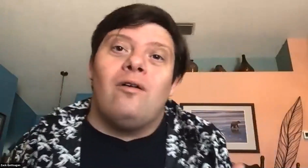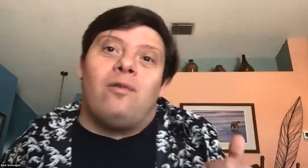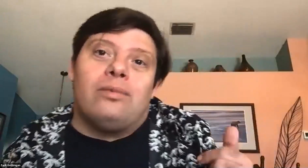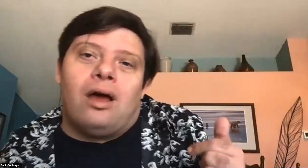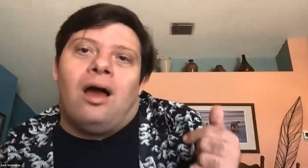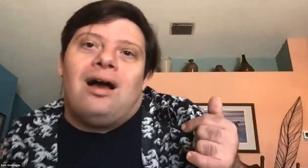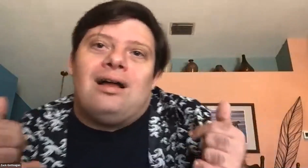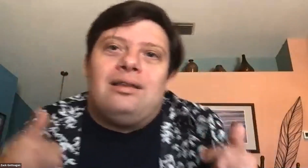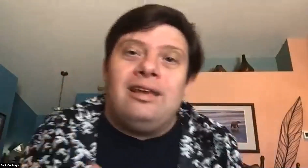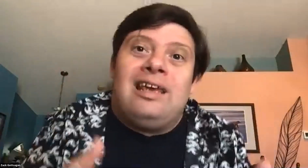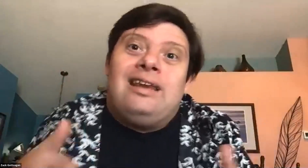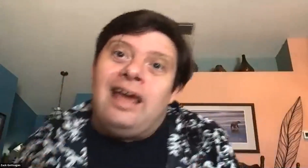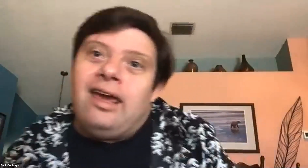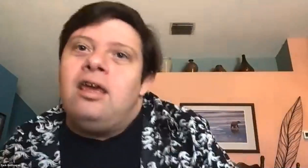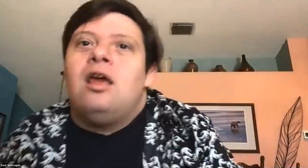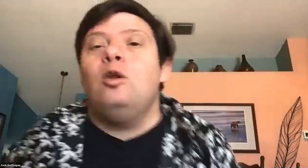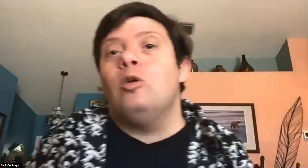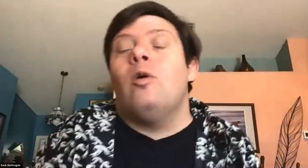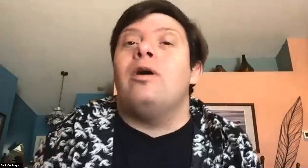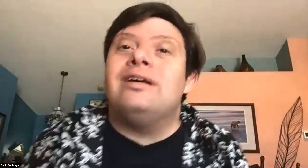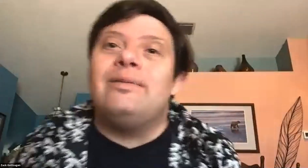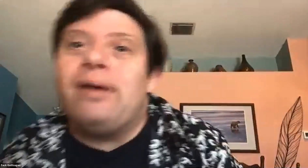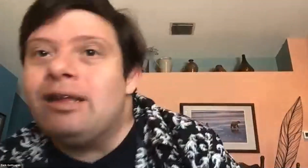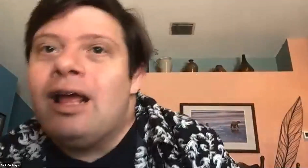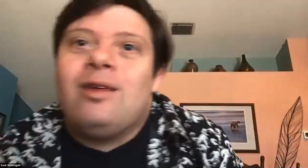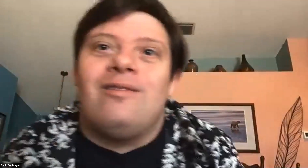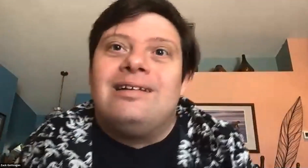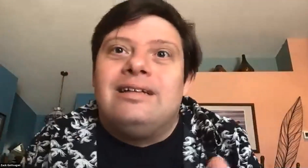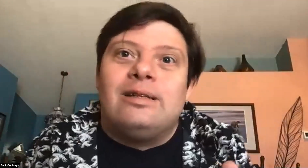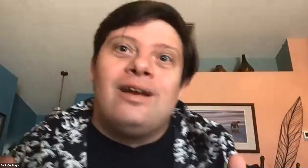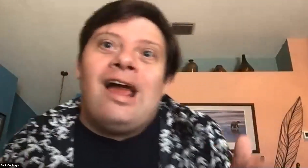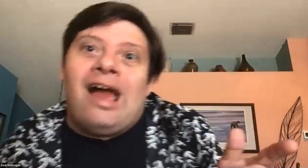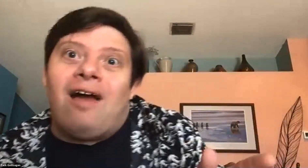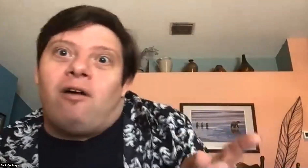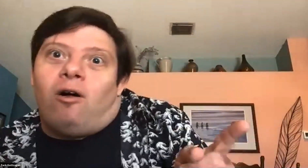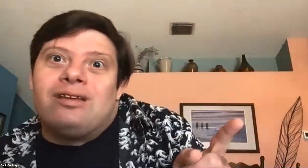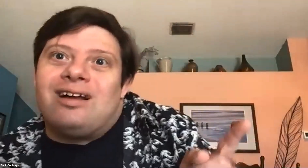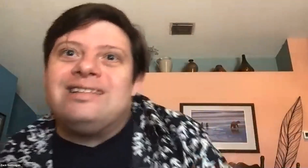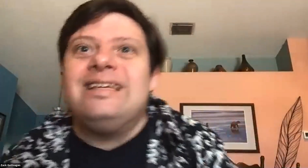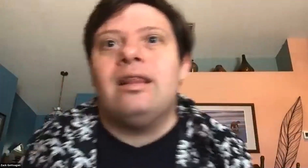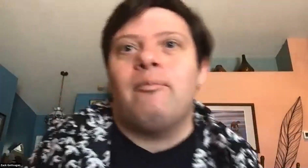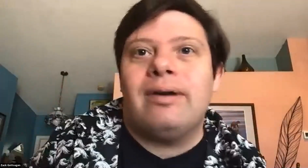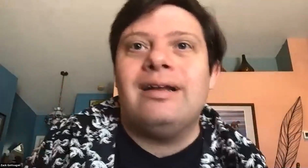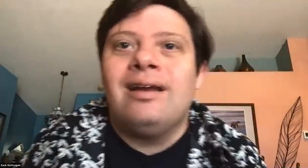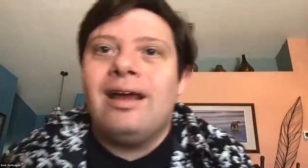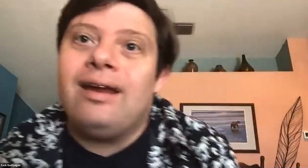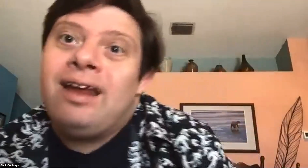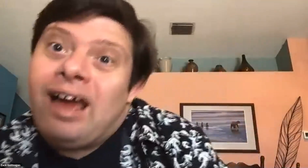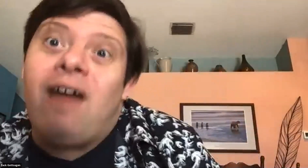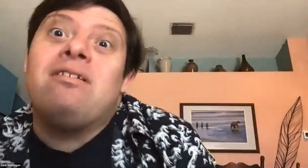Sure. I would say , yo, yo , yo. What's up? I would say yo, yo, yo. What